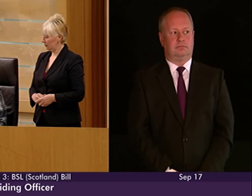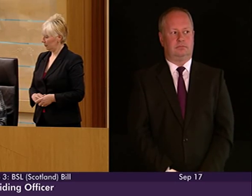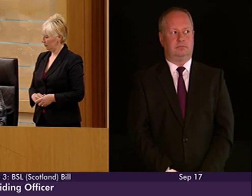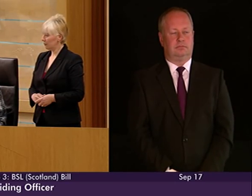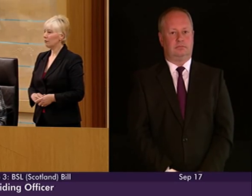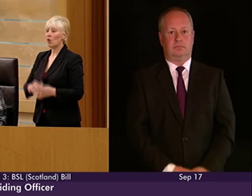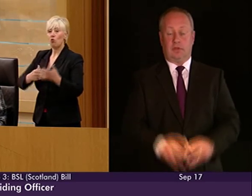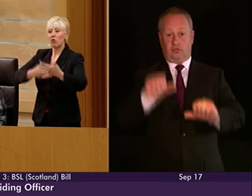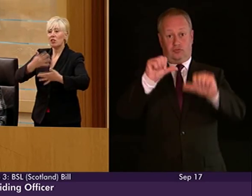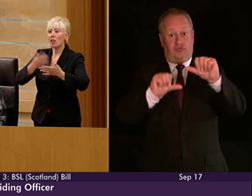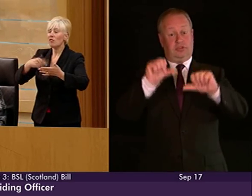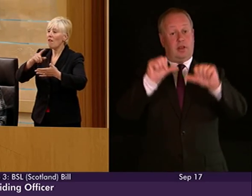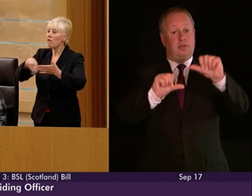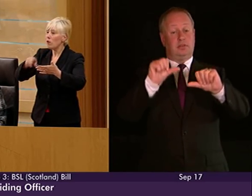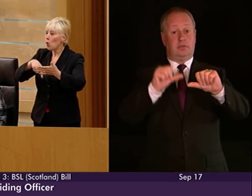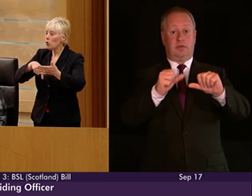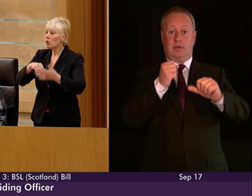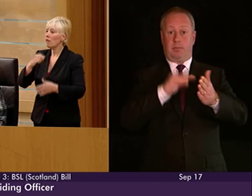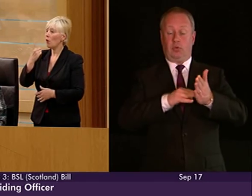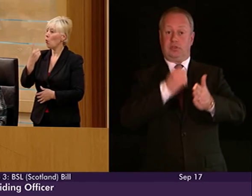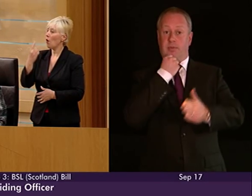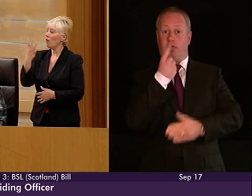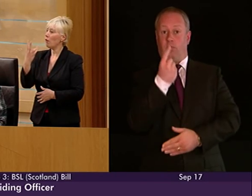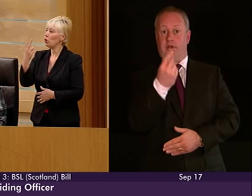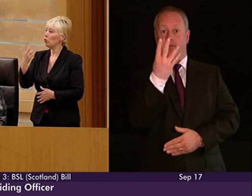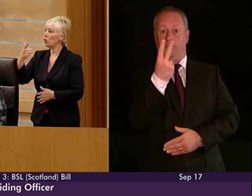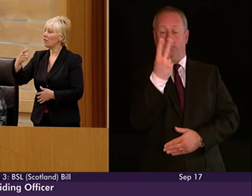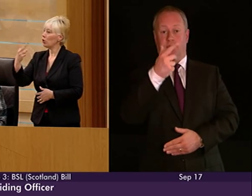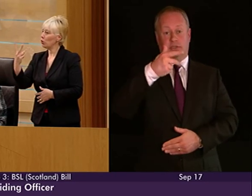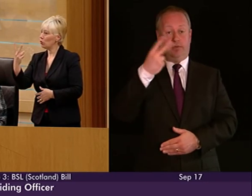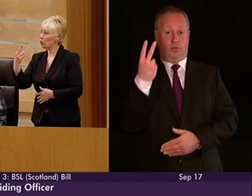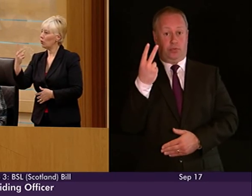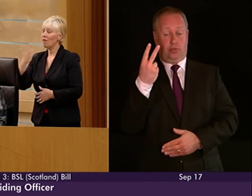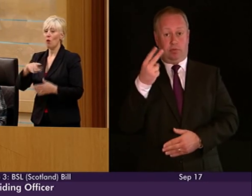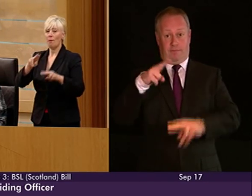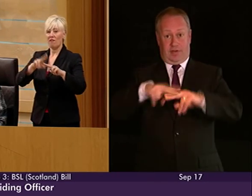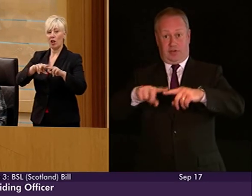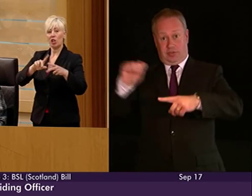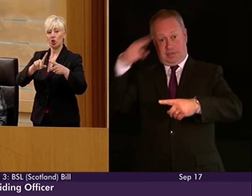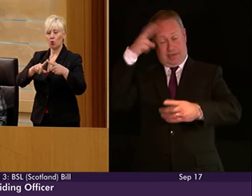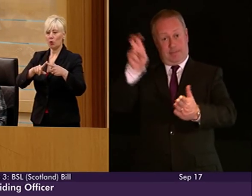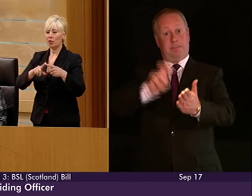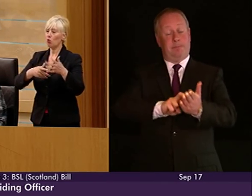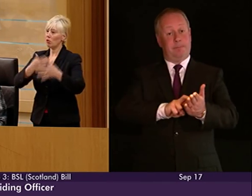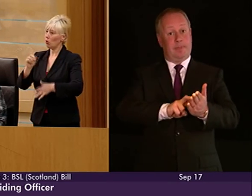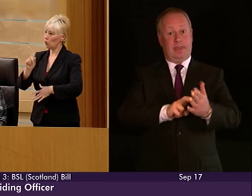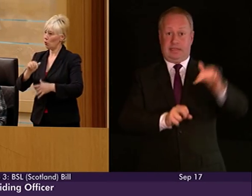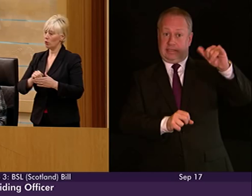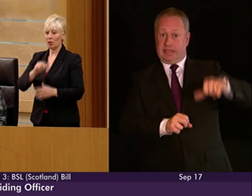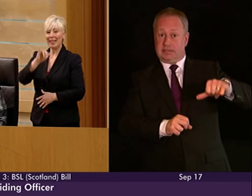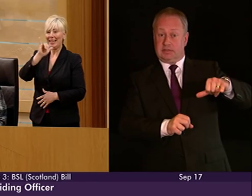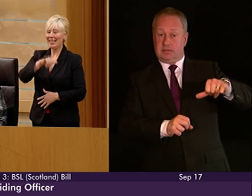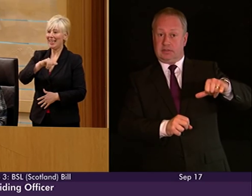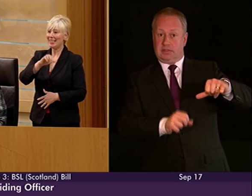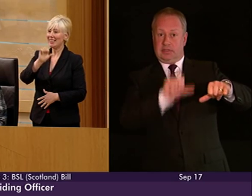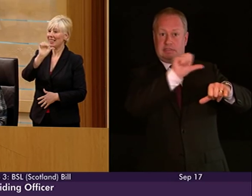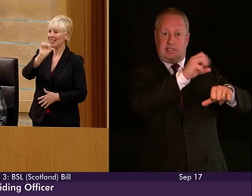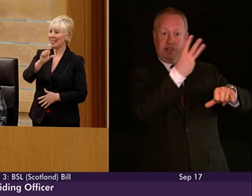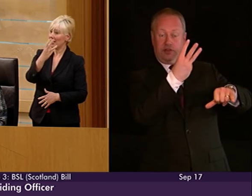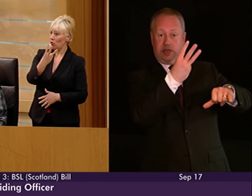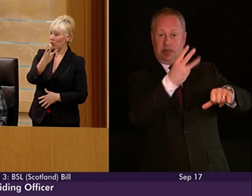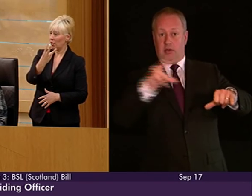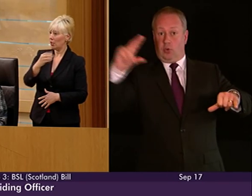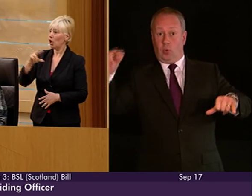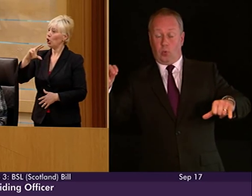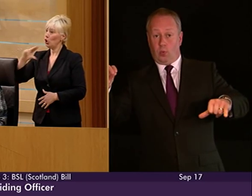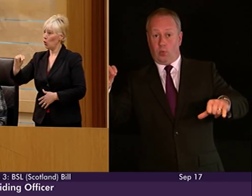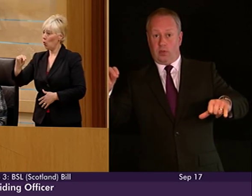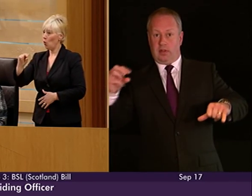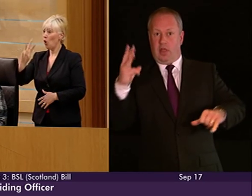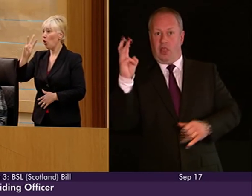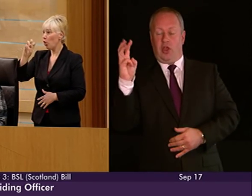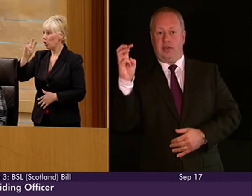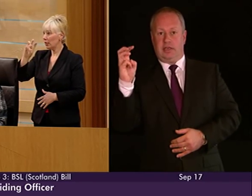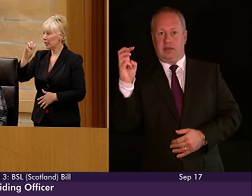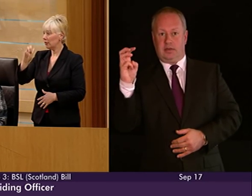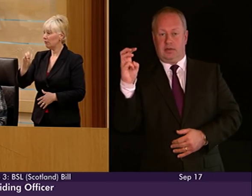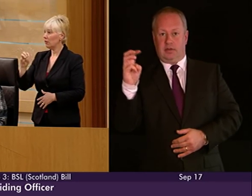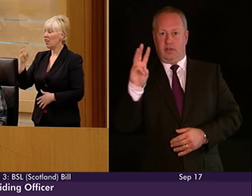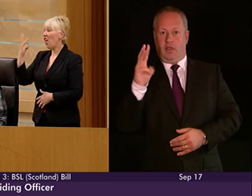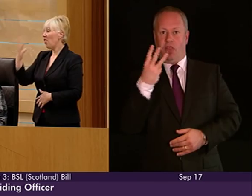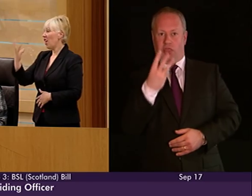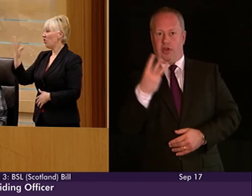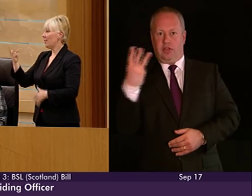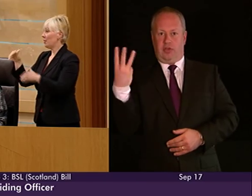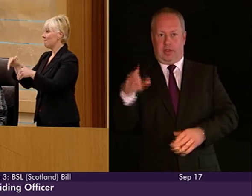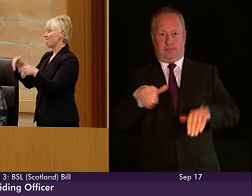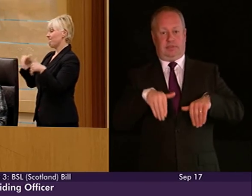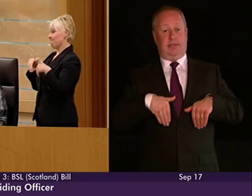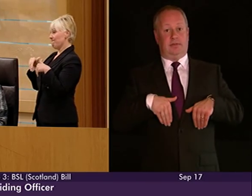The Presiding Officer: The result of the division is: For 63, Against 13, Abstentions 33.